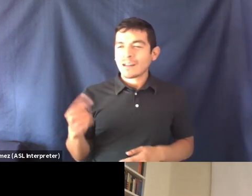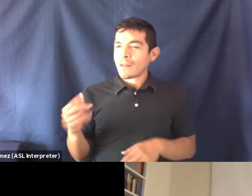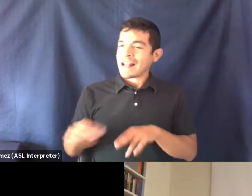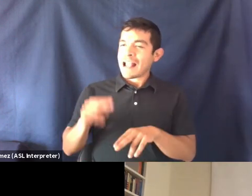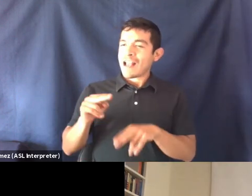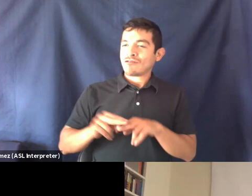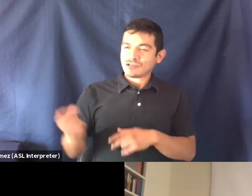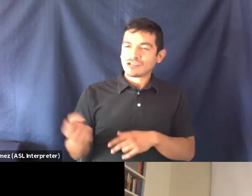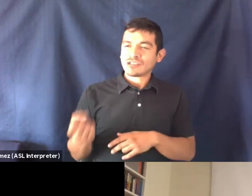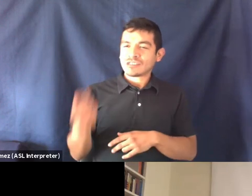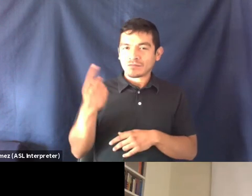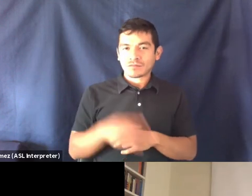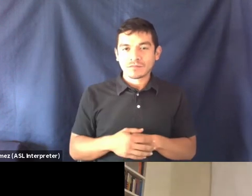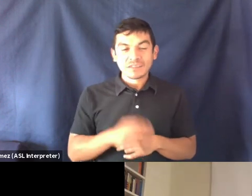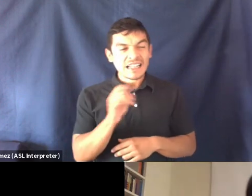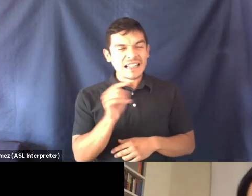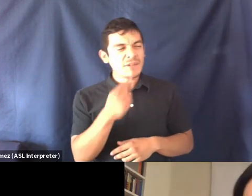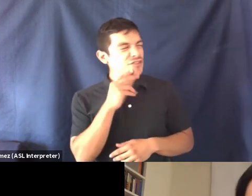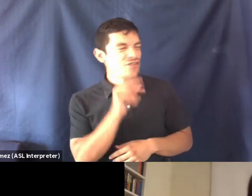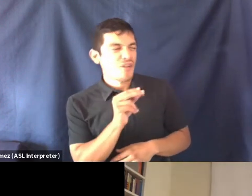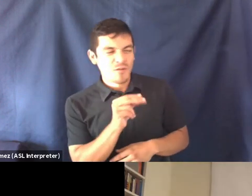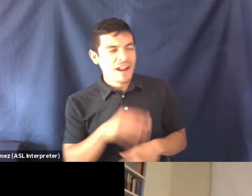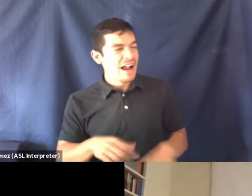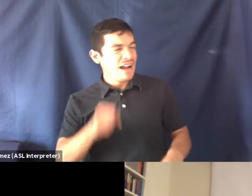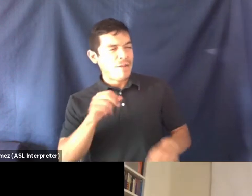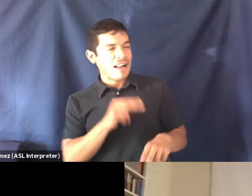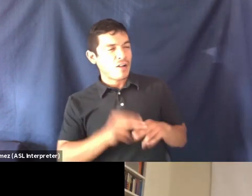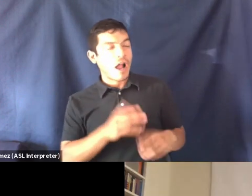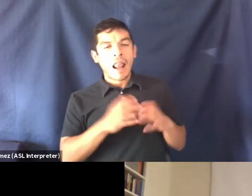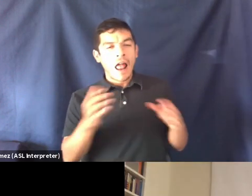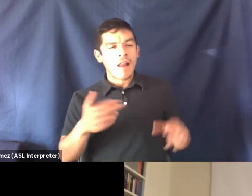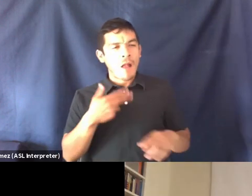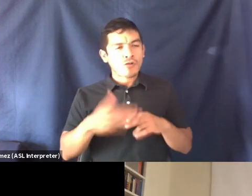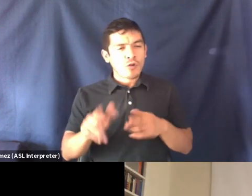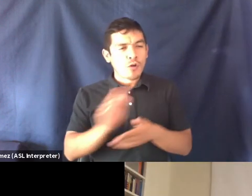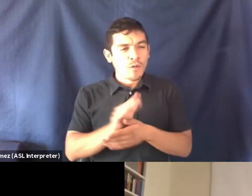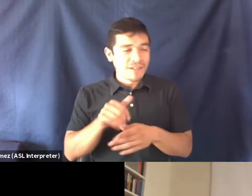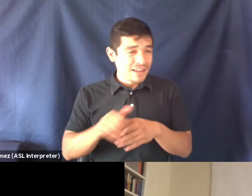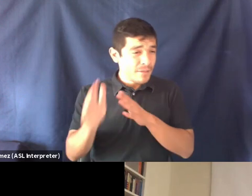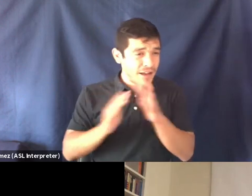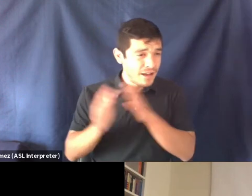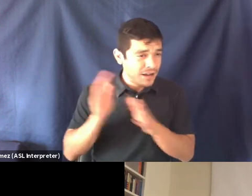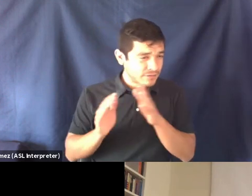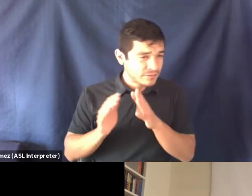No, it came naturally like a lot of my short films in the past have been observational